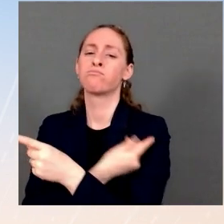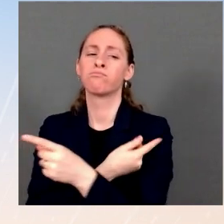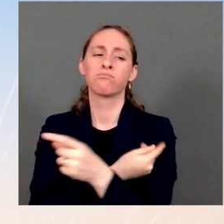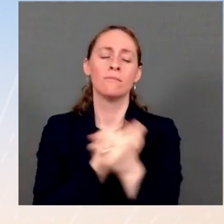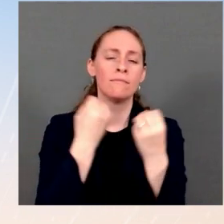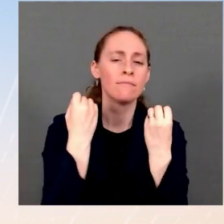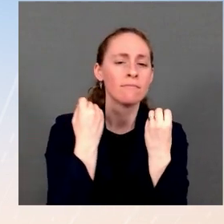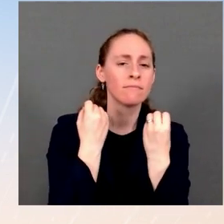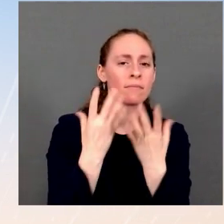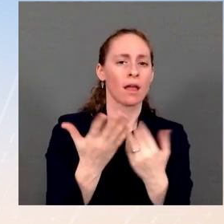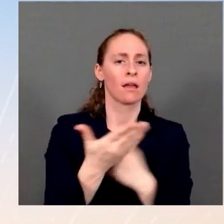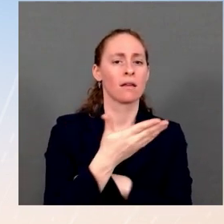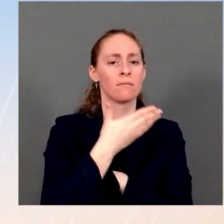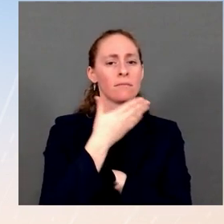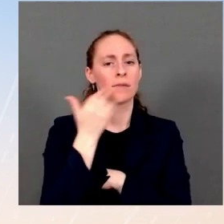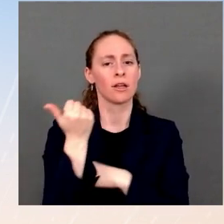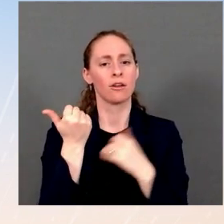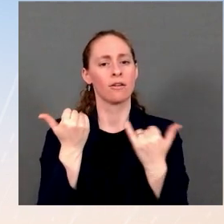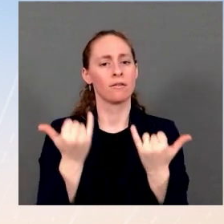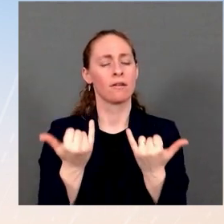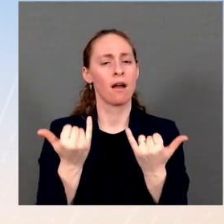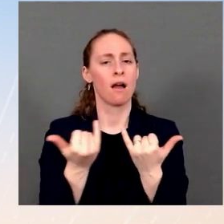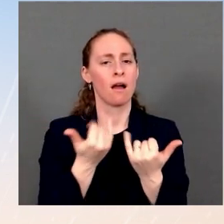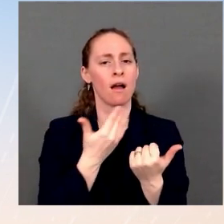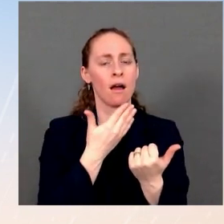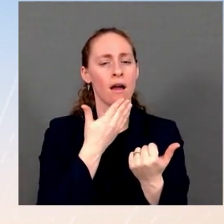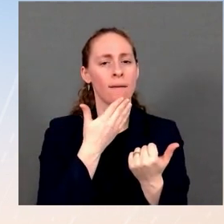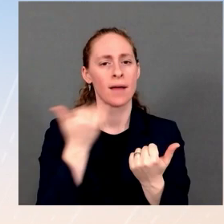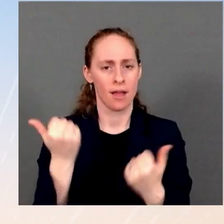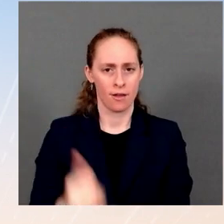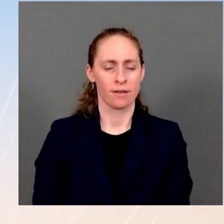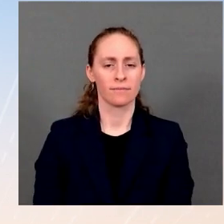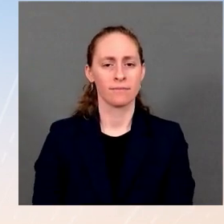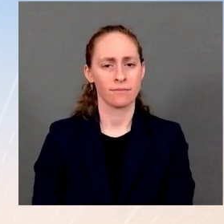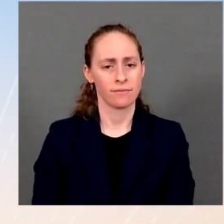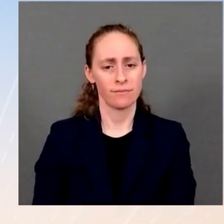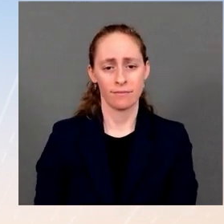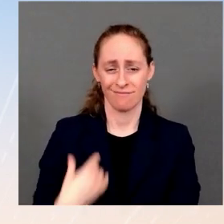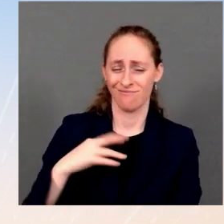What we -- the tools that we have, we know, are working. So, the most important -- important and encouraging news